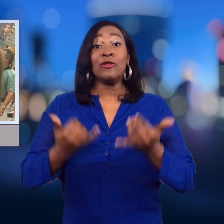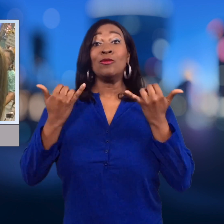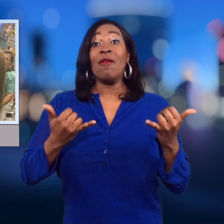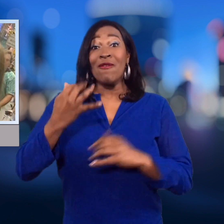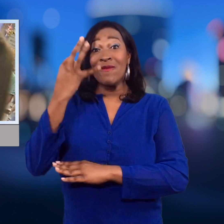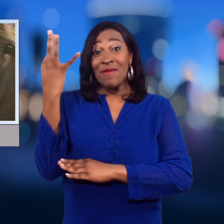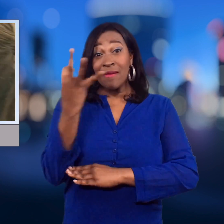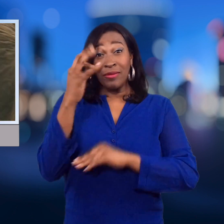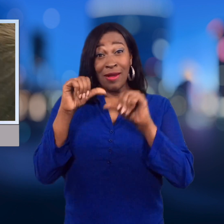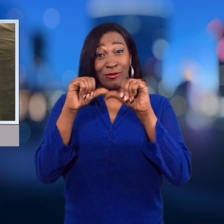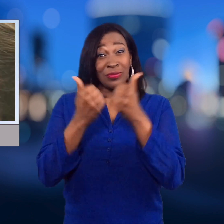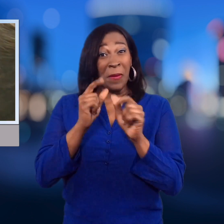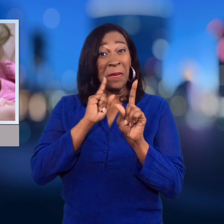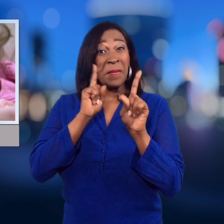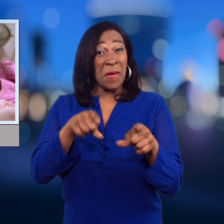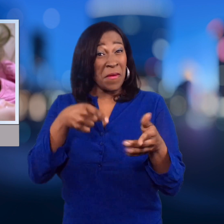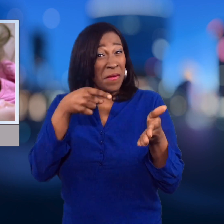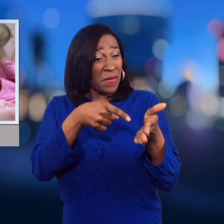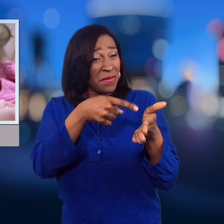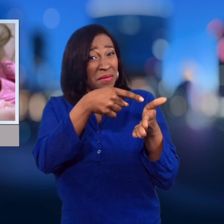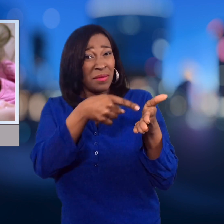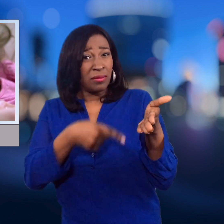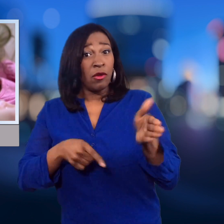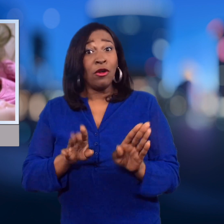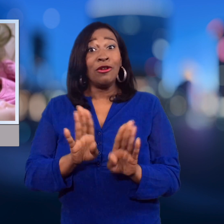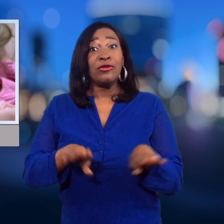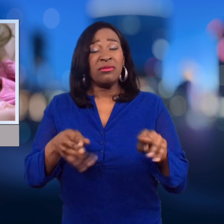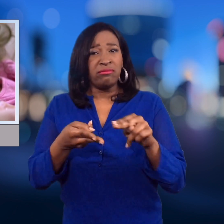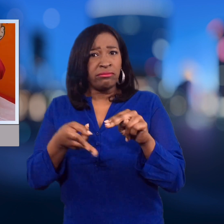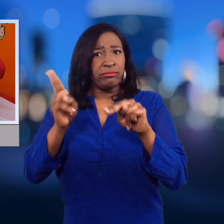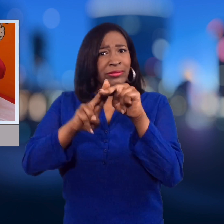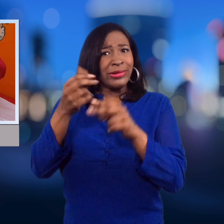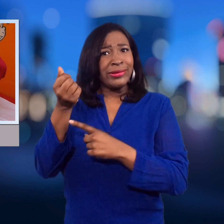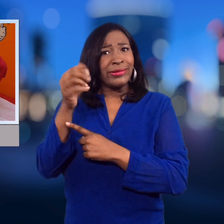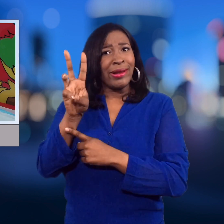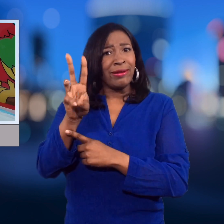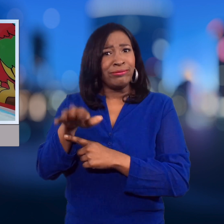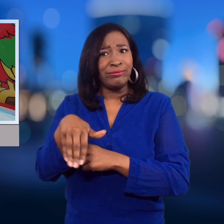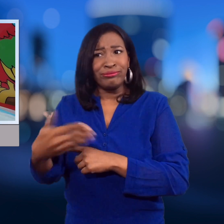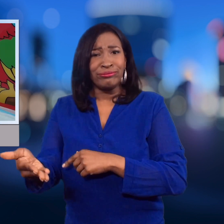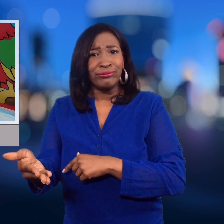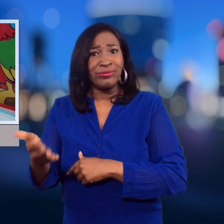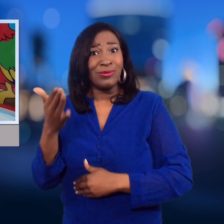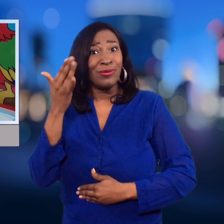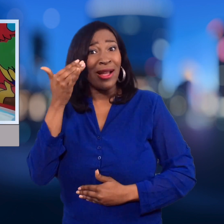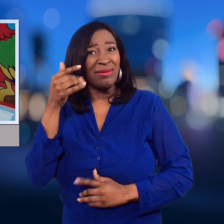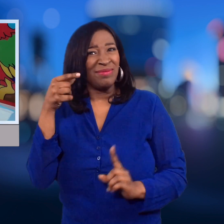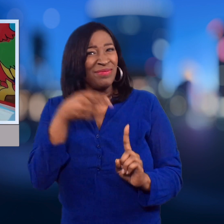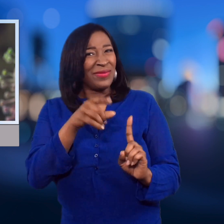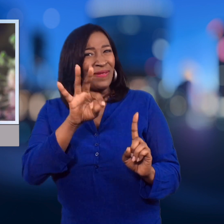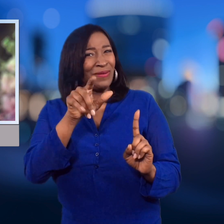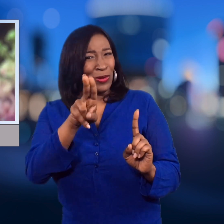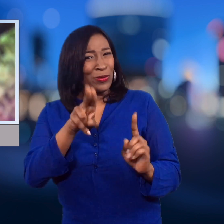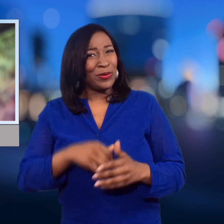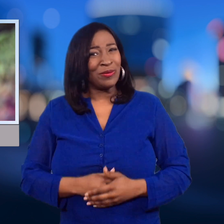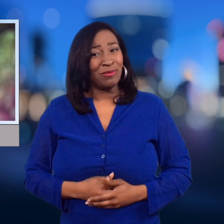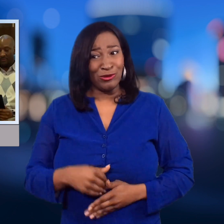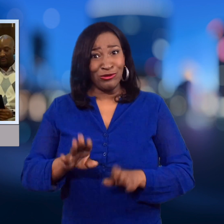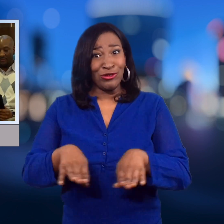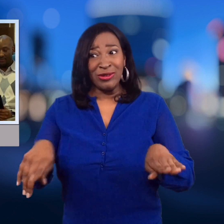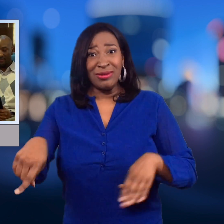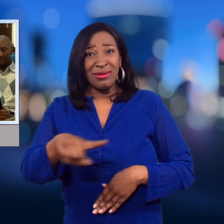On Friday the agency reported 16 more children have died because of the flu, bringing the